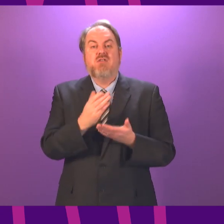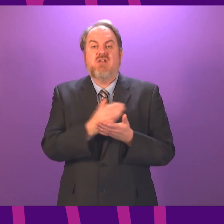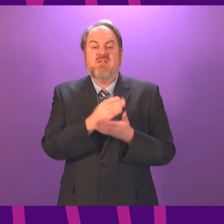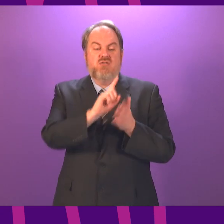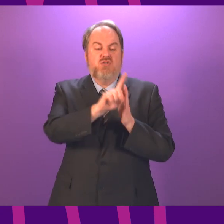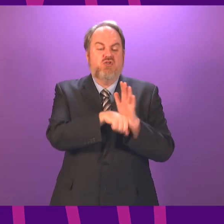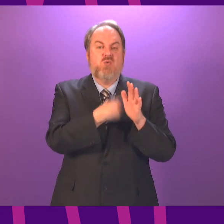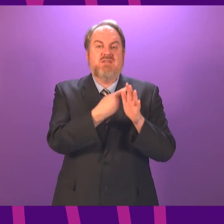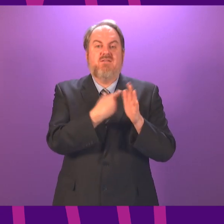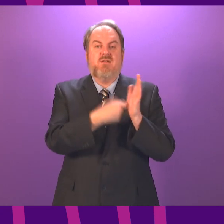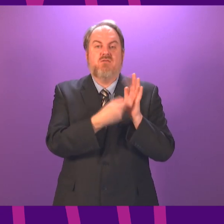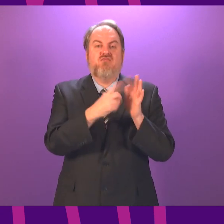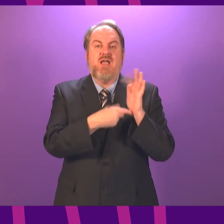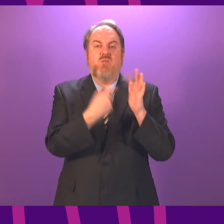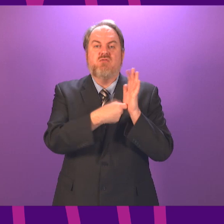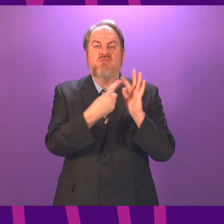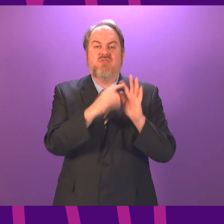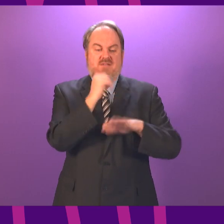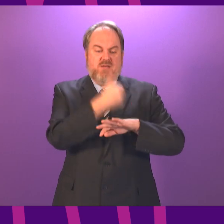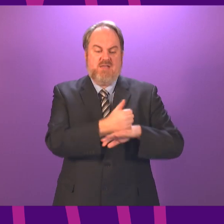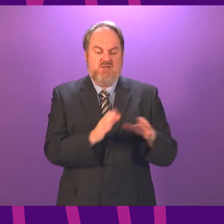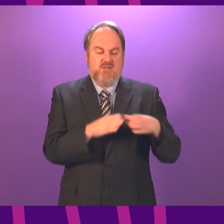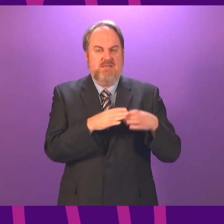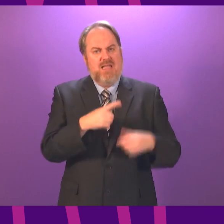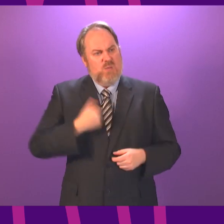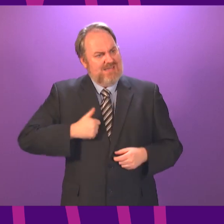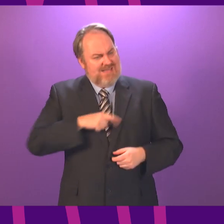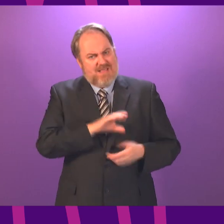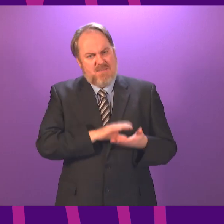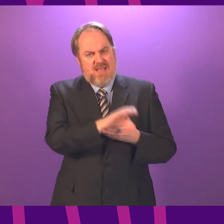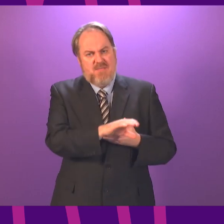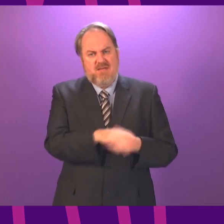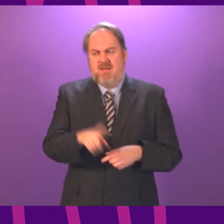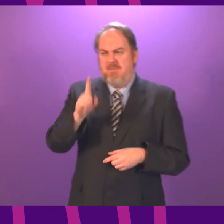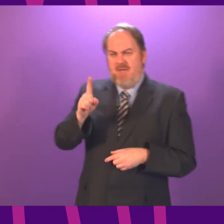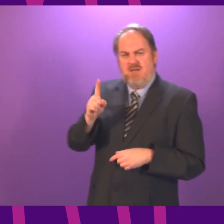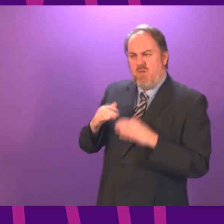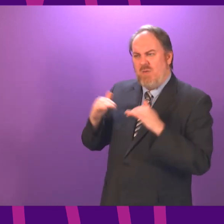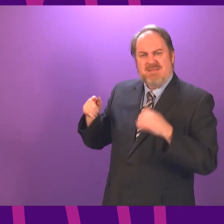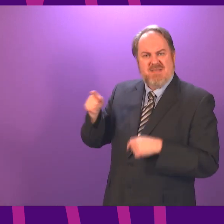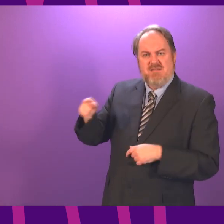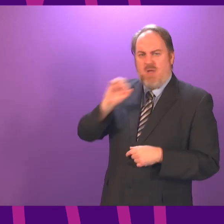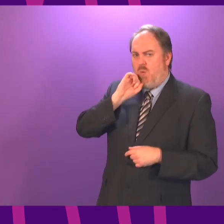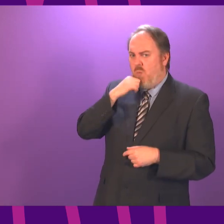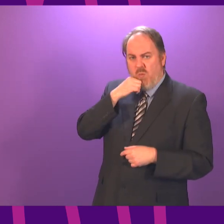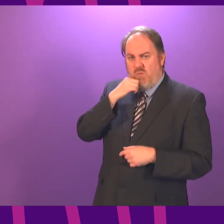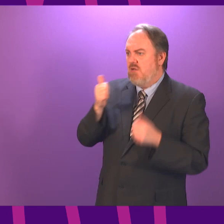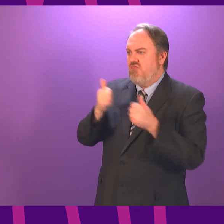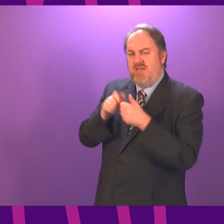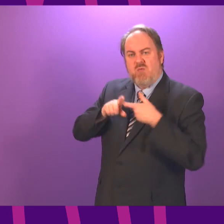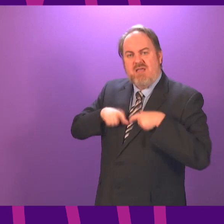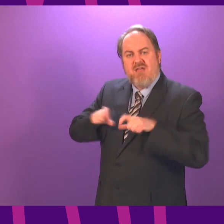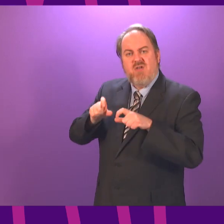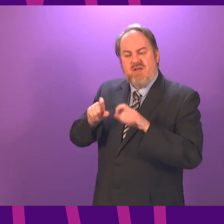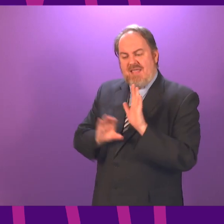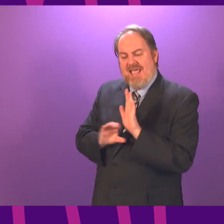will not commit to maintaining the £20 uplift to universal credit. Does the First Minister